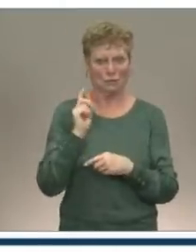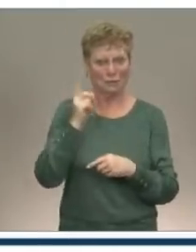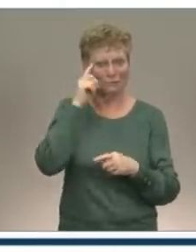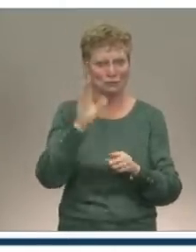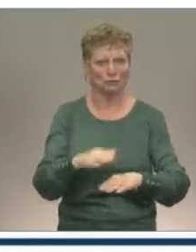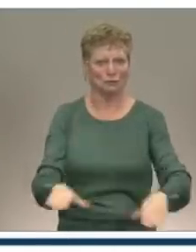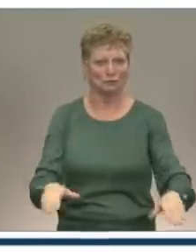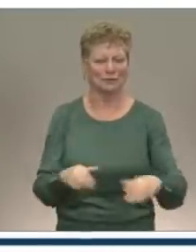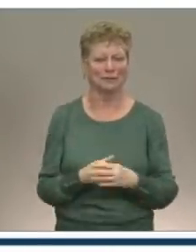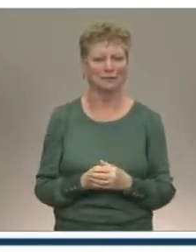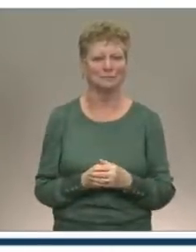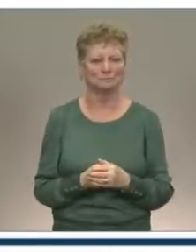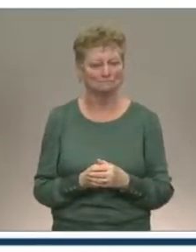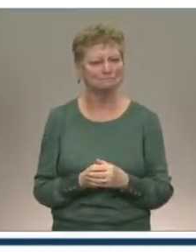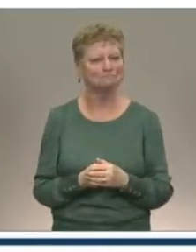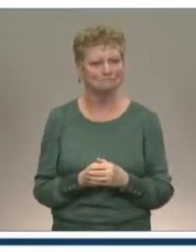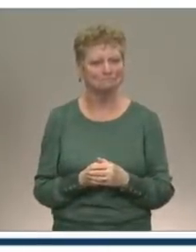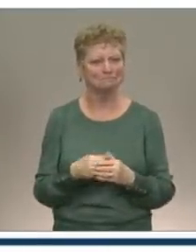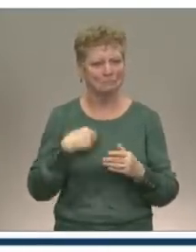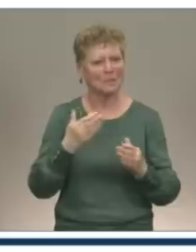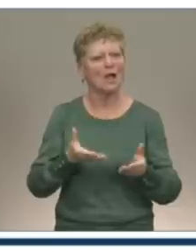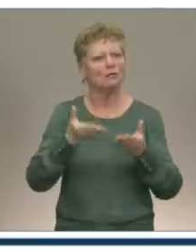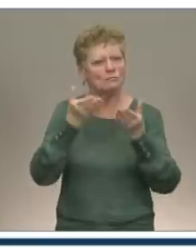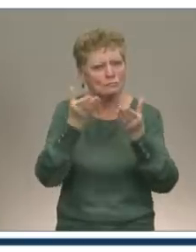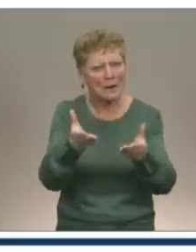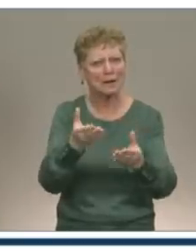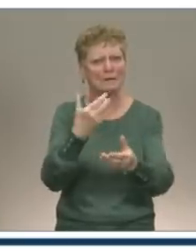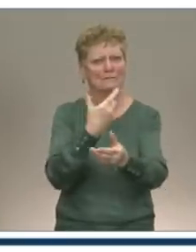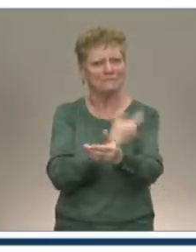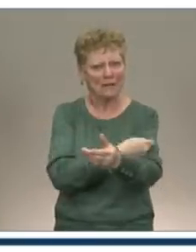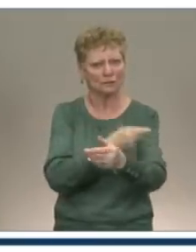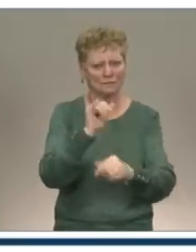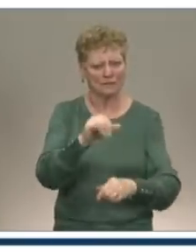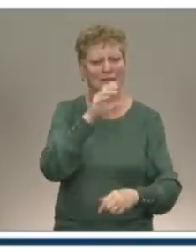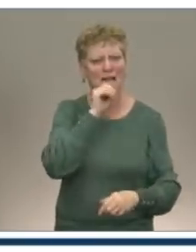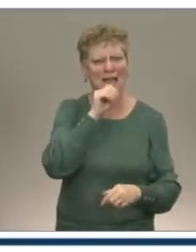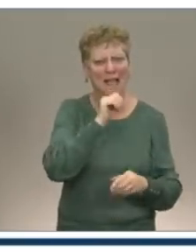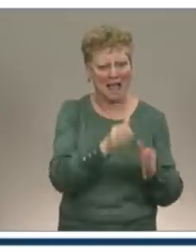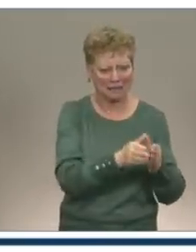i certainly recommend covid vaccination for this age group so if you haven't booked an appointment